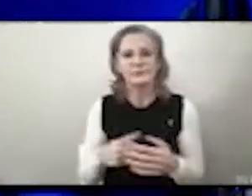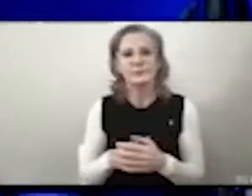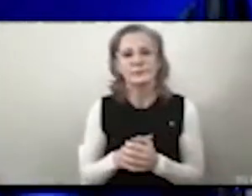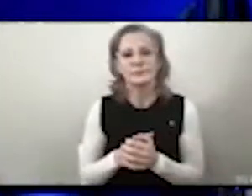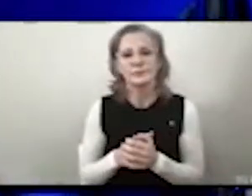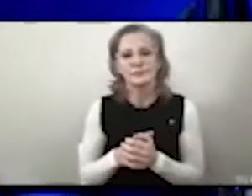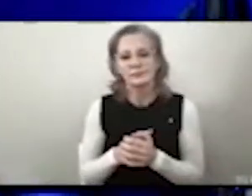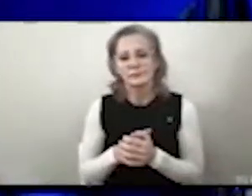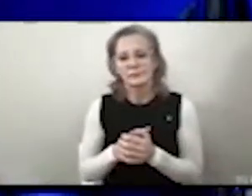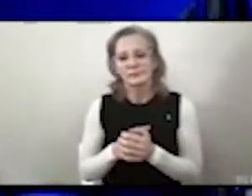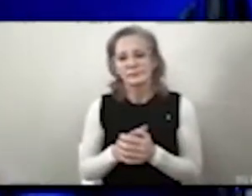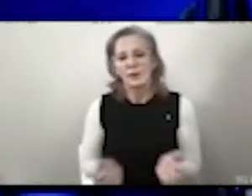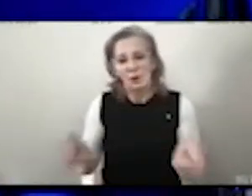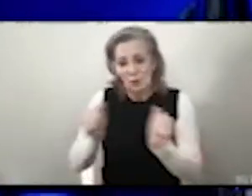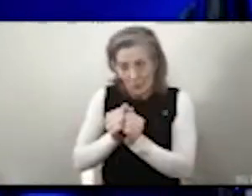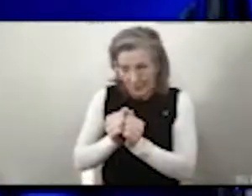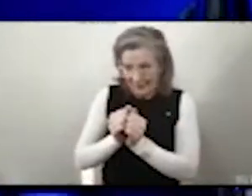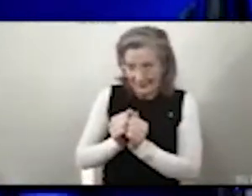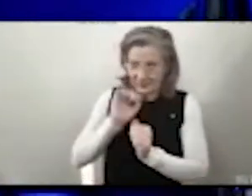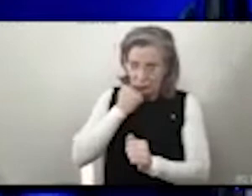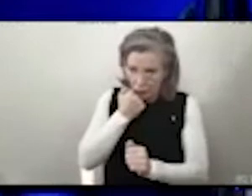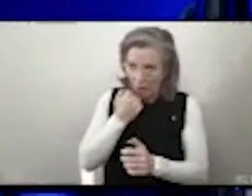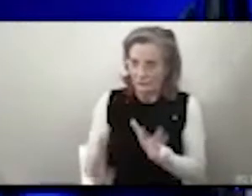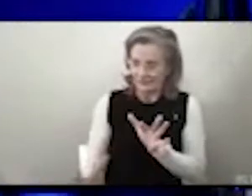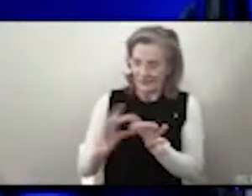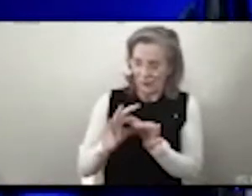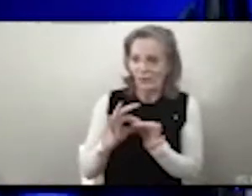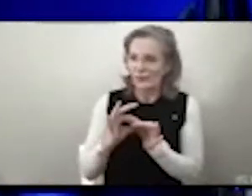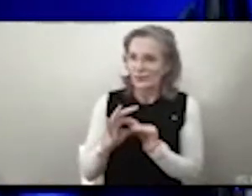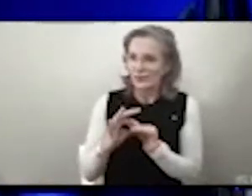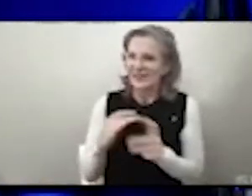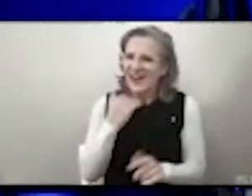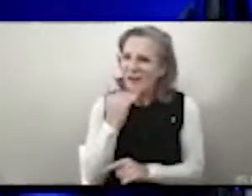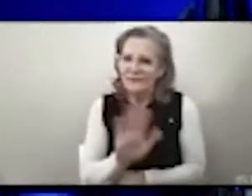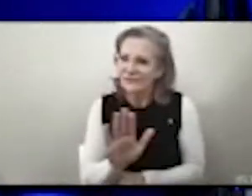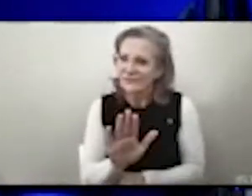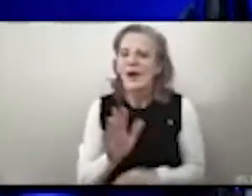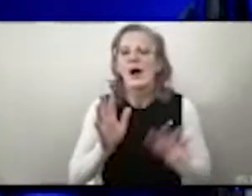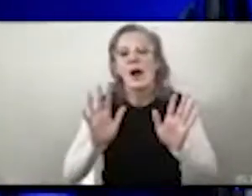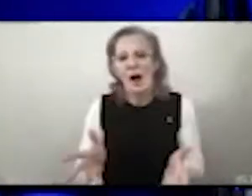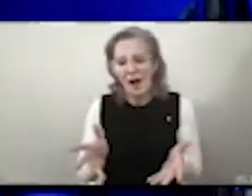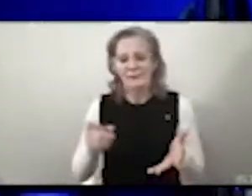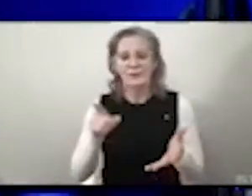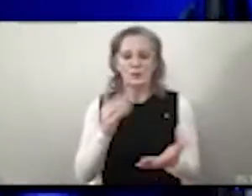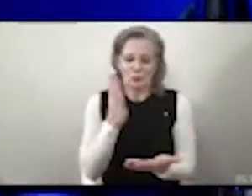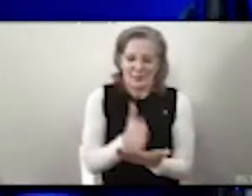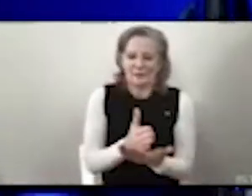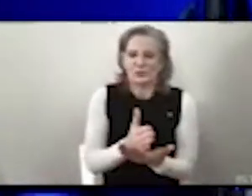And a range of actions is required to ensure that engagement is meaningful and inclusive, and that the results